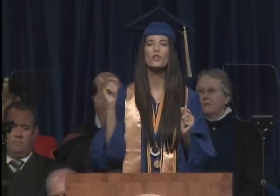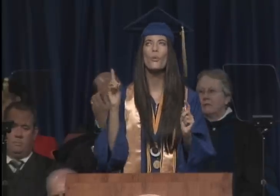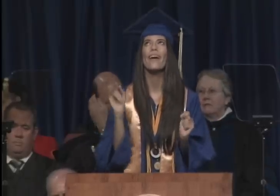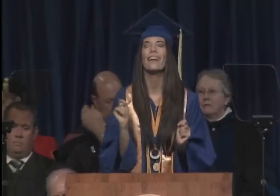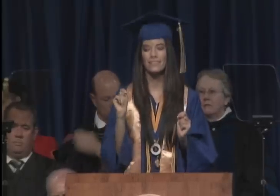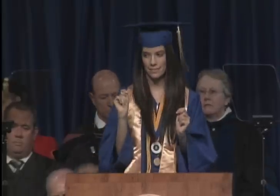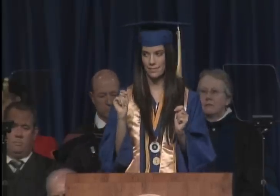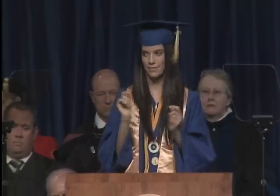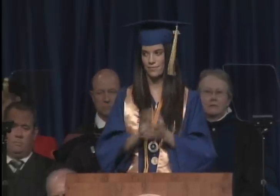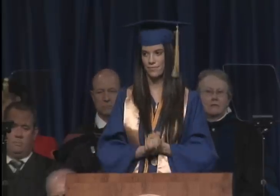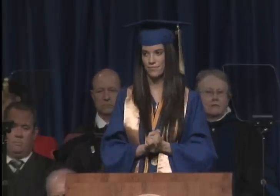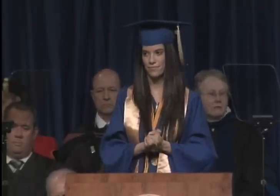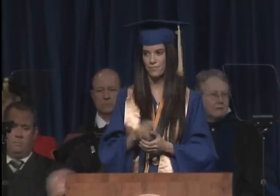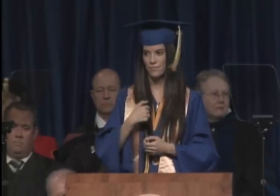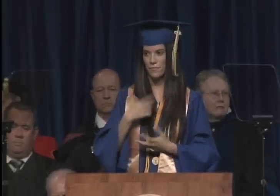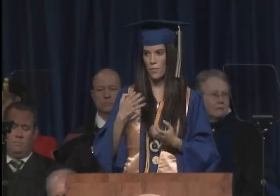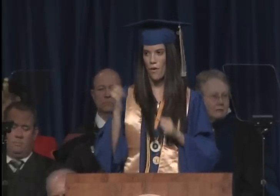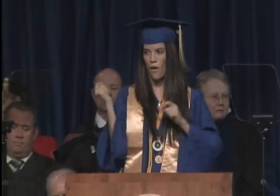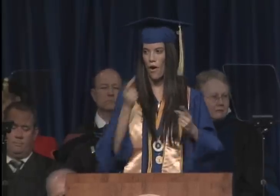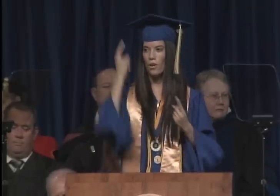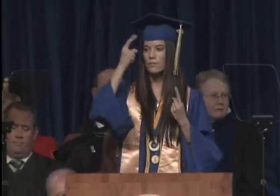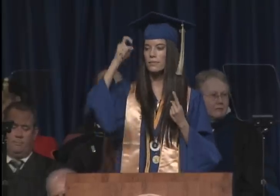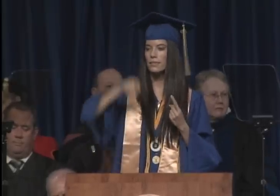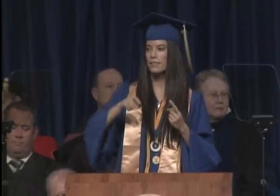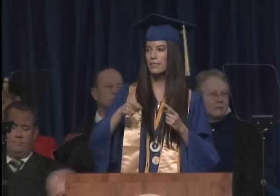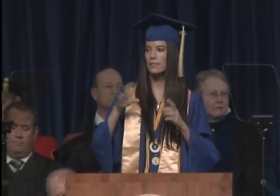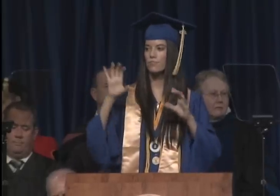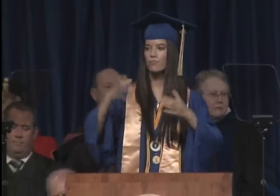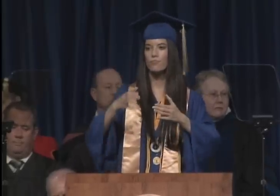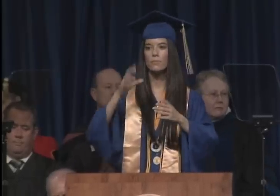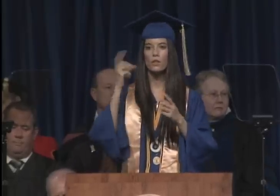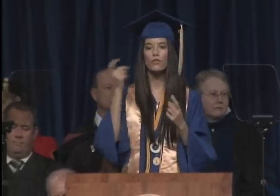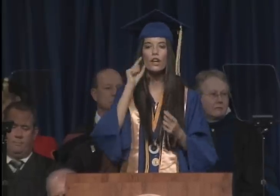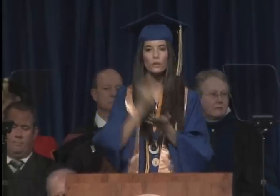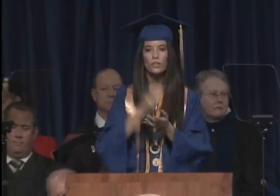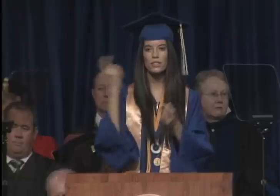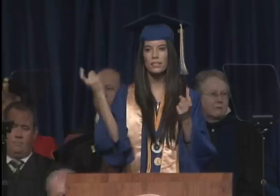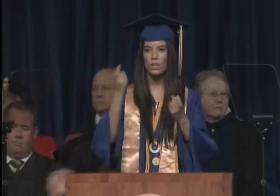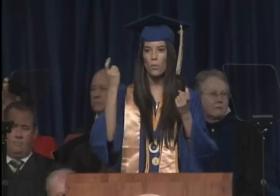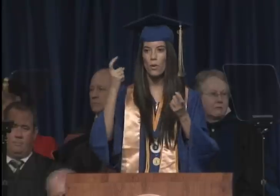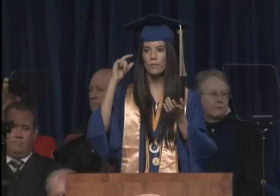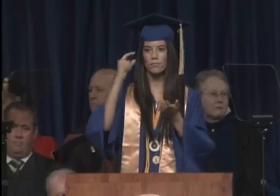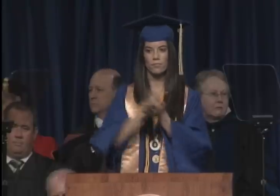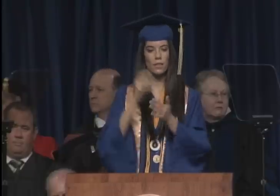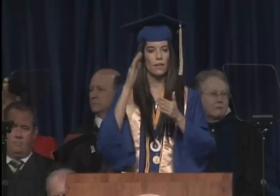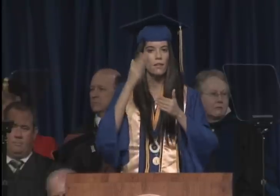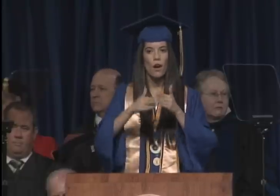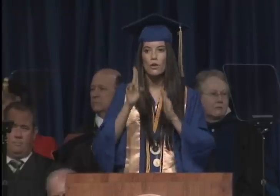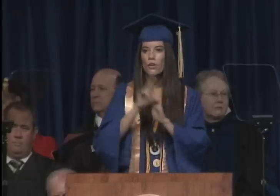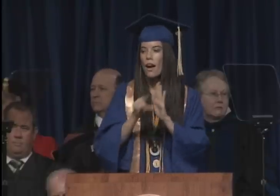Be the leaders that Gallaudet wants us to be. I want us all to consider that this graduation ceremony